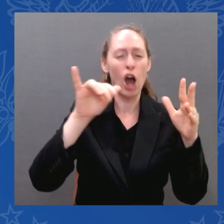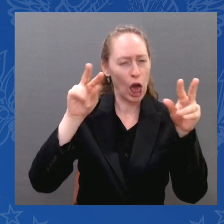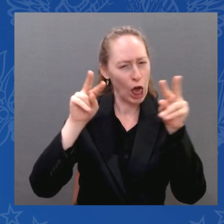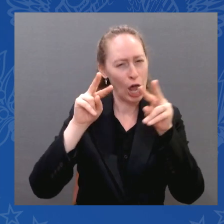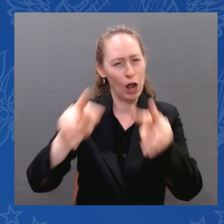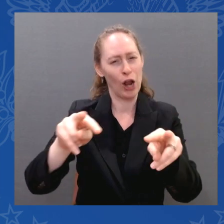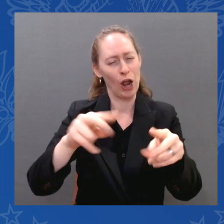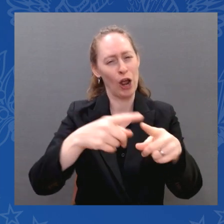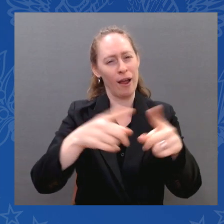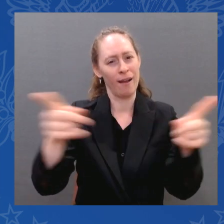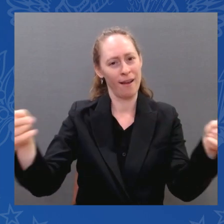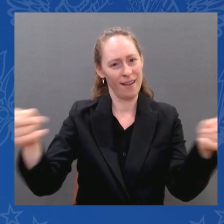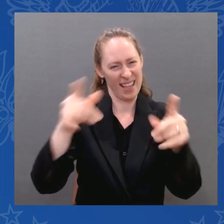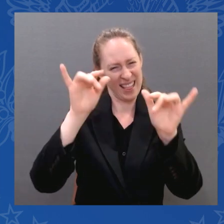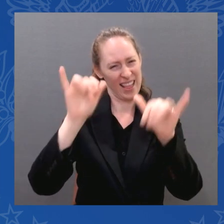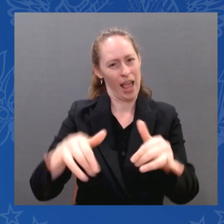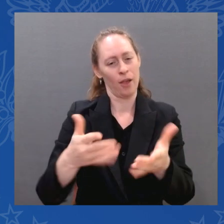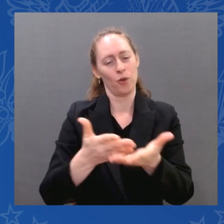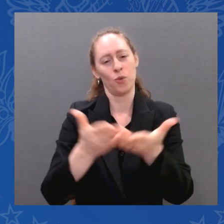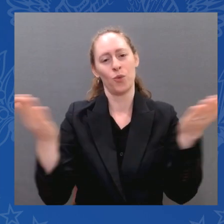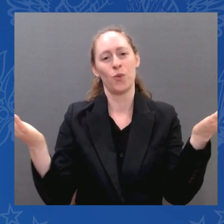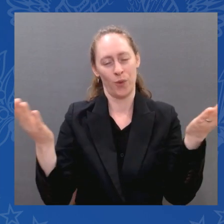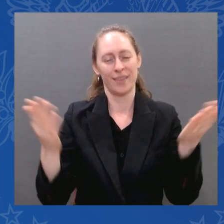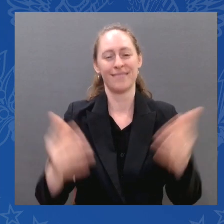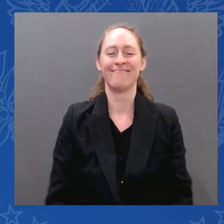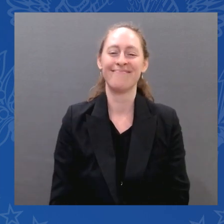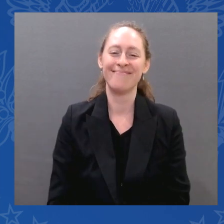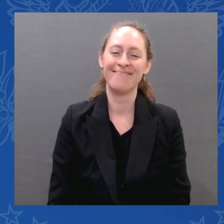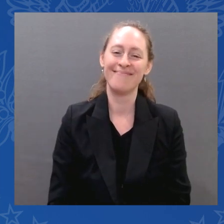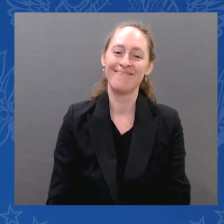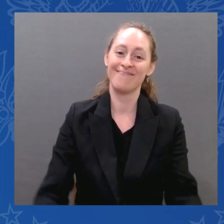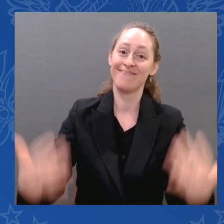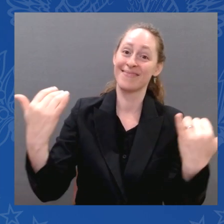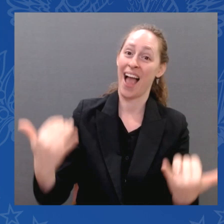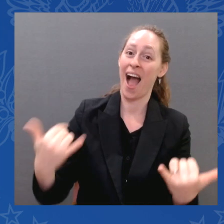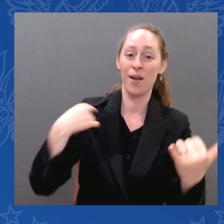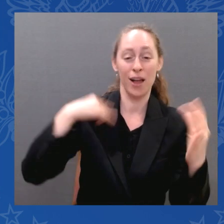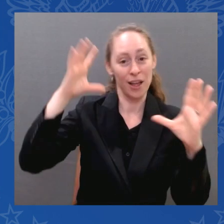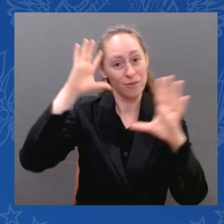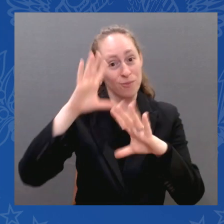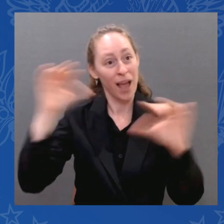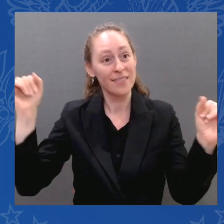I'm prouder than ever to be standing with you all. And the Biden family -- to us, it's personal.